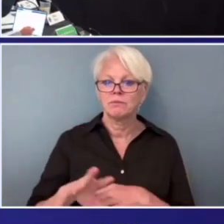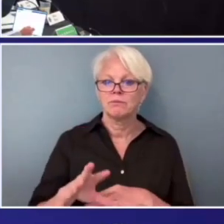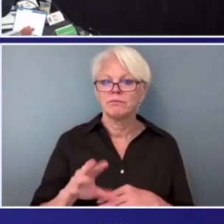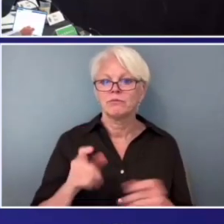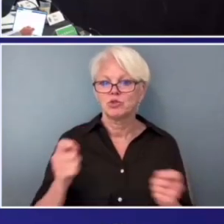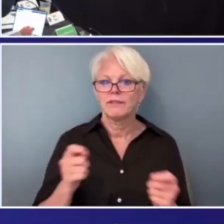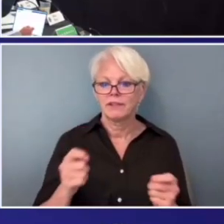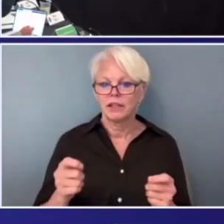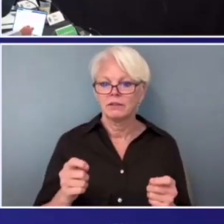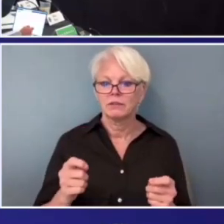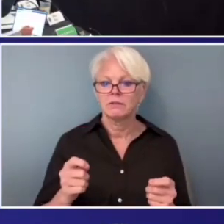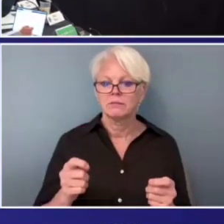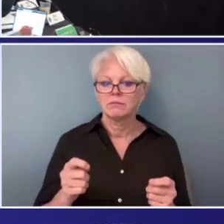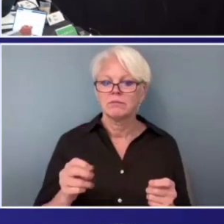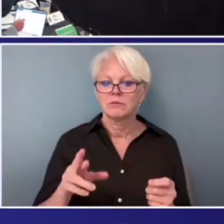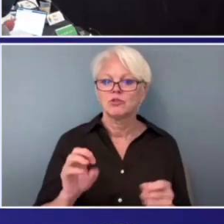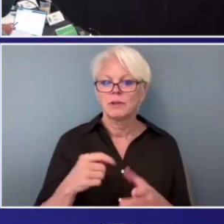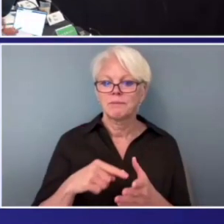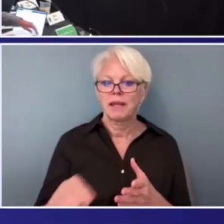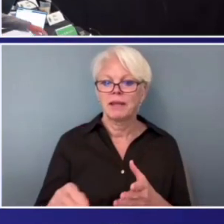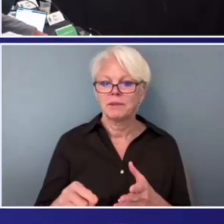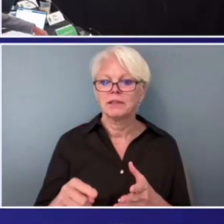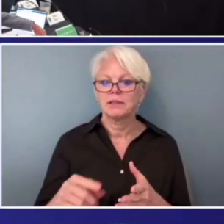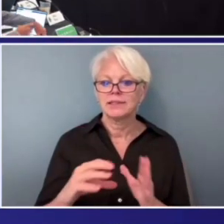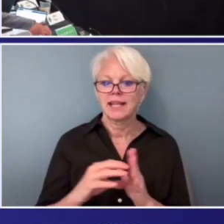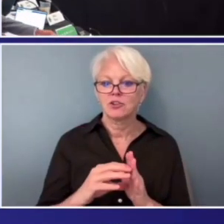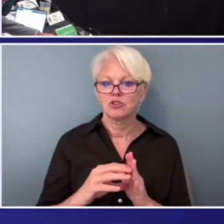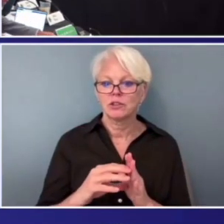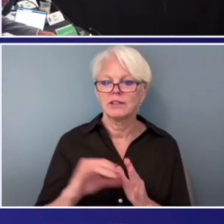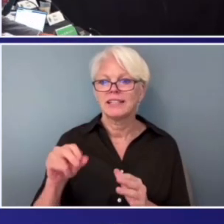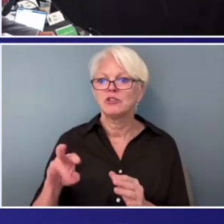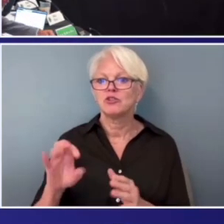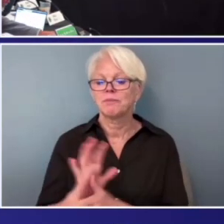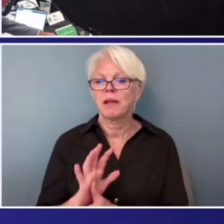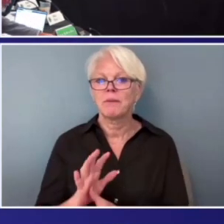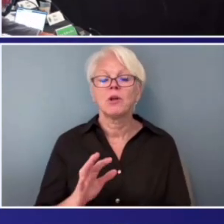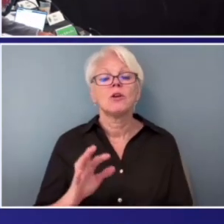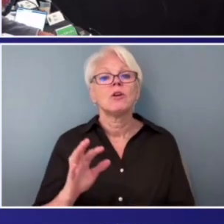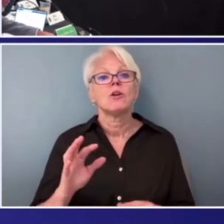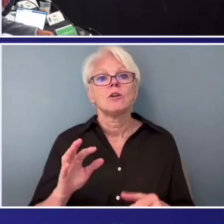next, just so you guys know where that is. We have a question from Alex Holt, and then Ashley.